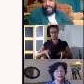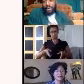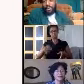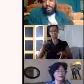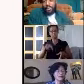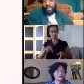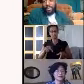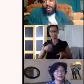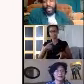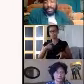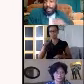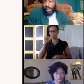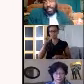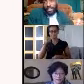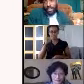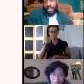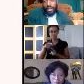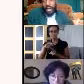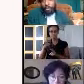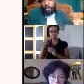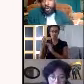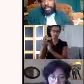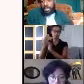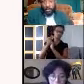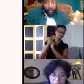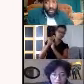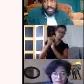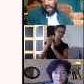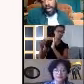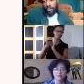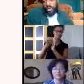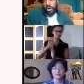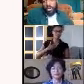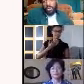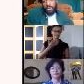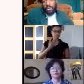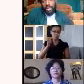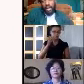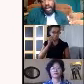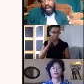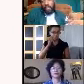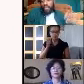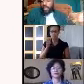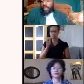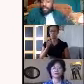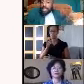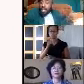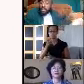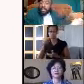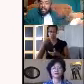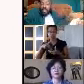you know, the racist oppression, some of the folks on this call do. I think, I think it's